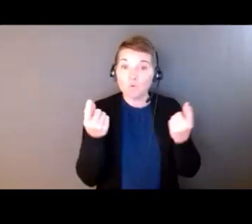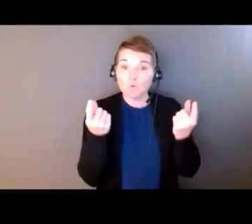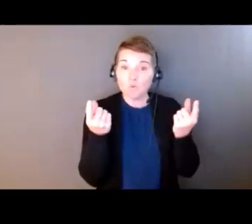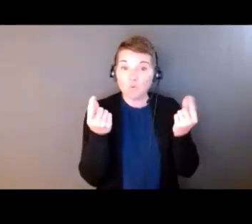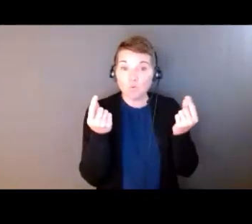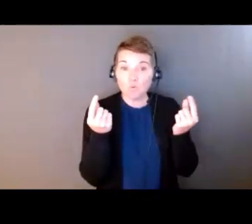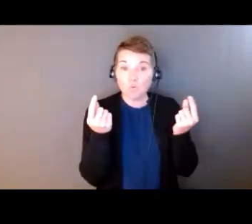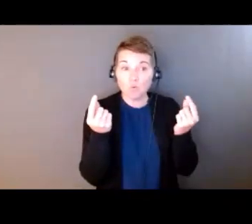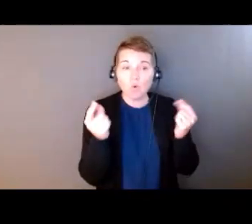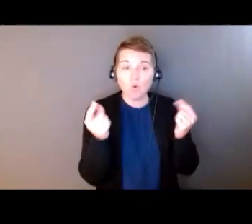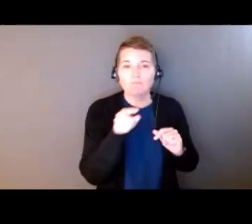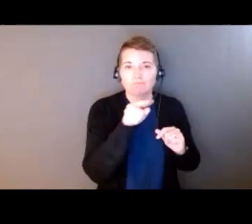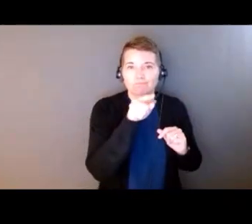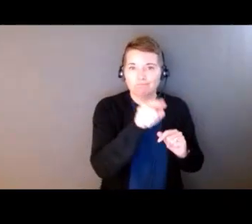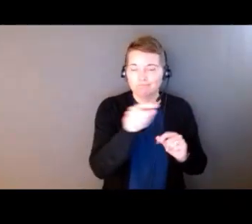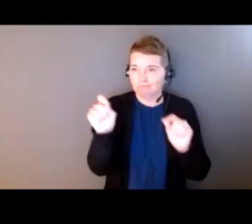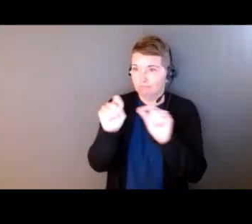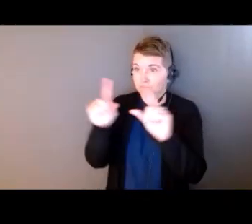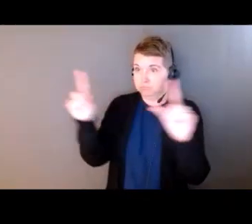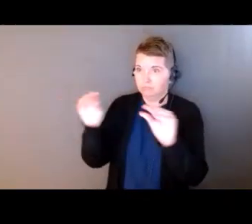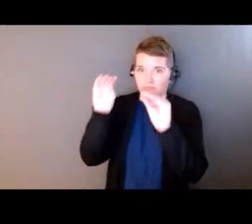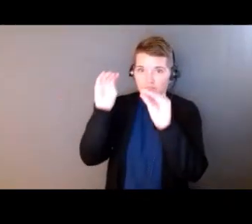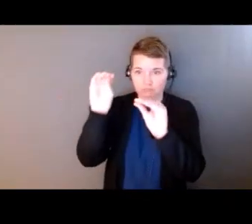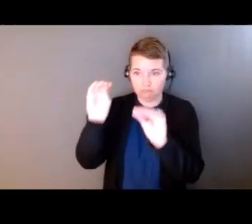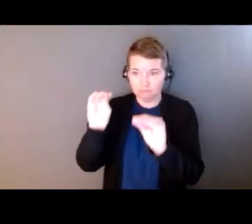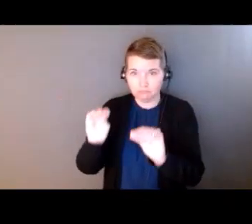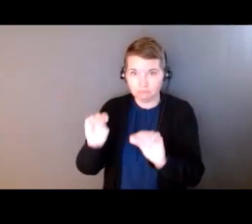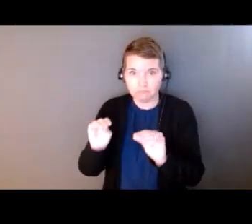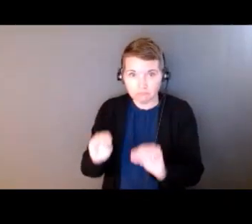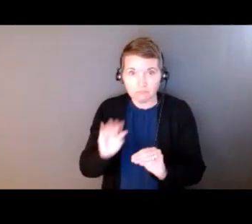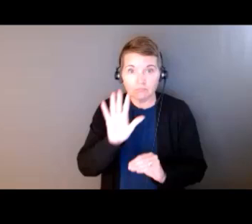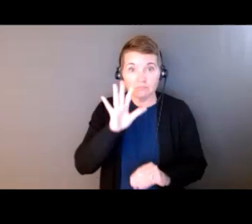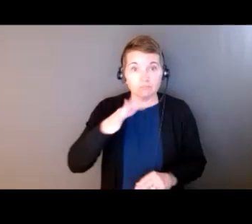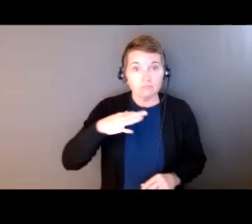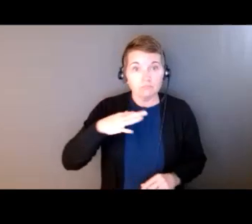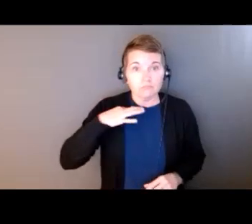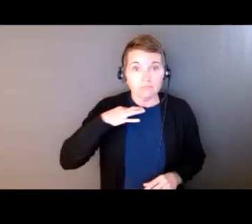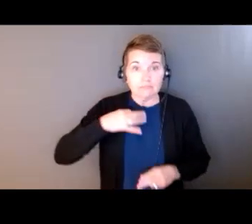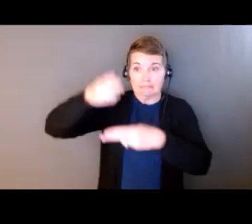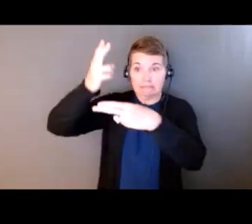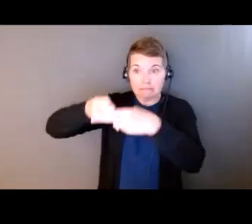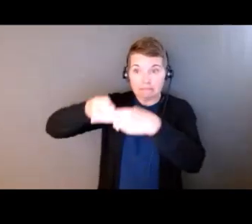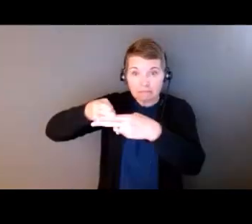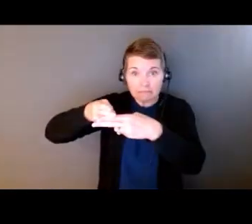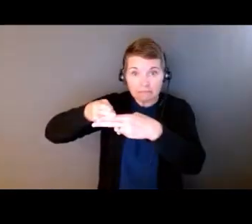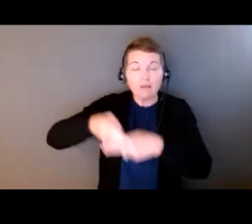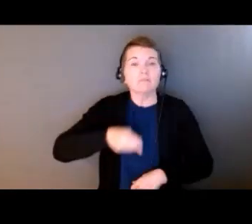form with basic information, giving their application a name, as well as a short summary of the proposed project.